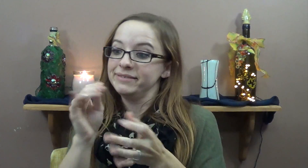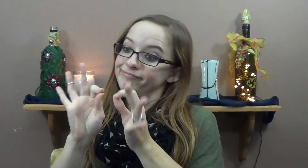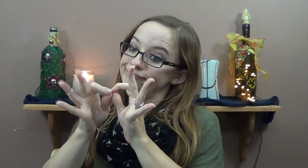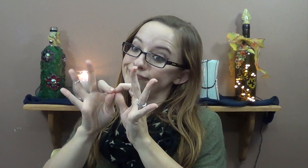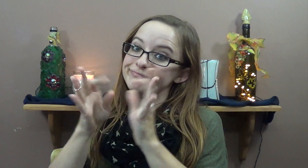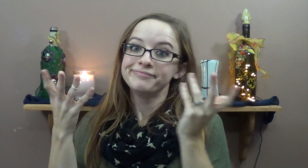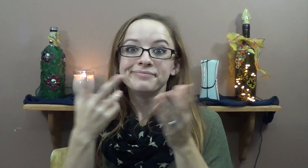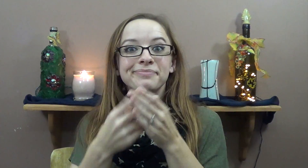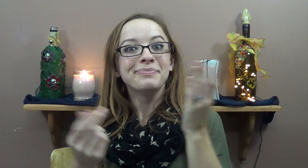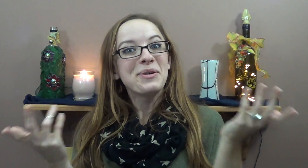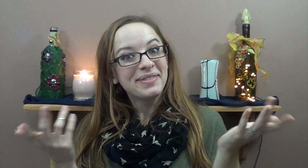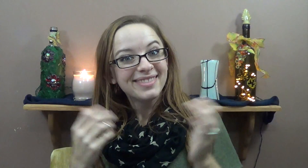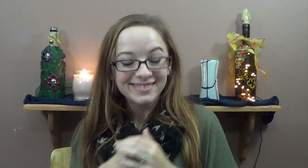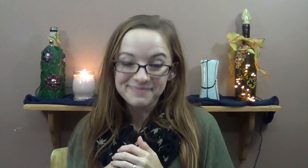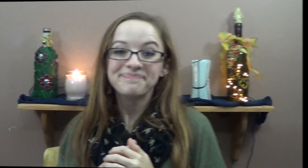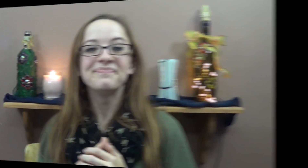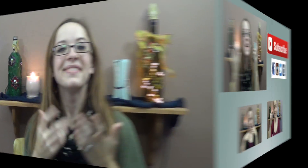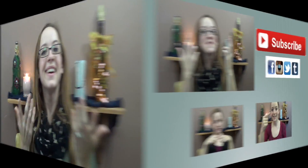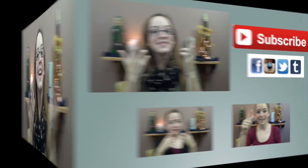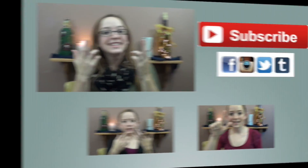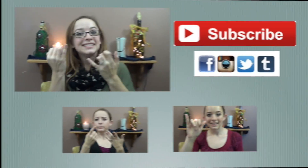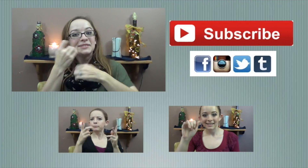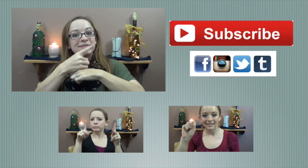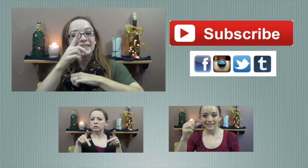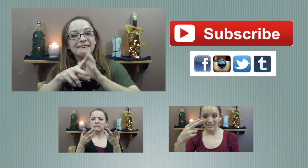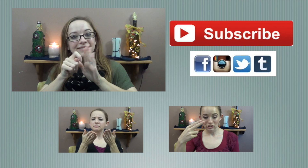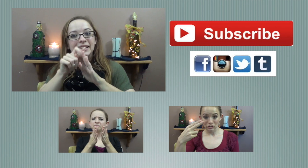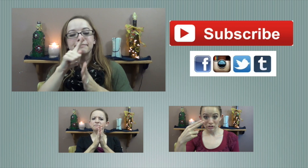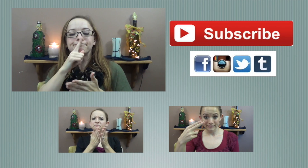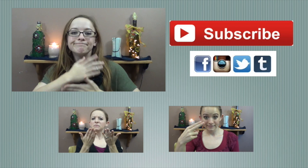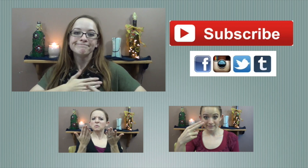again both in regular signing and interpreting. Ok guys,